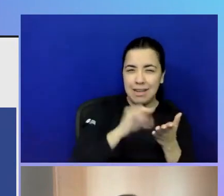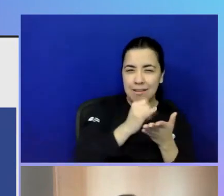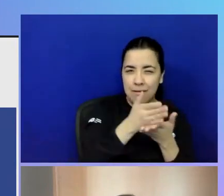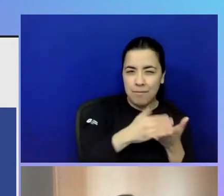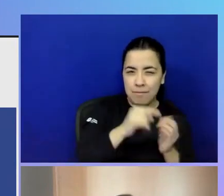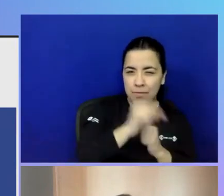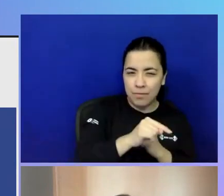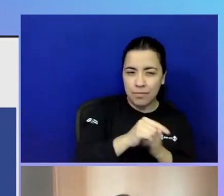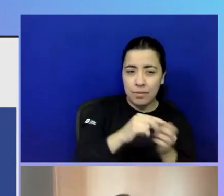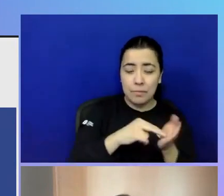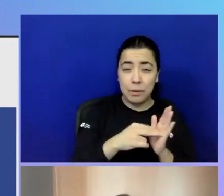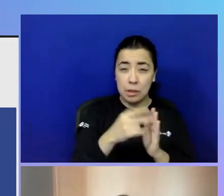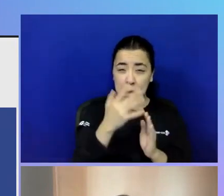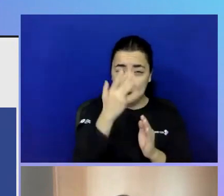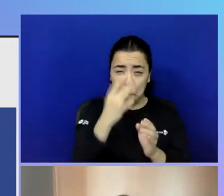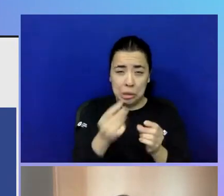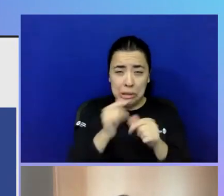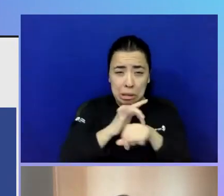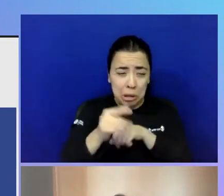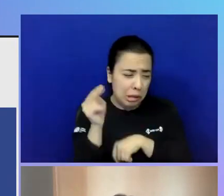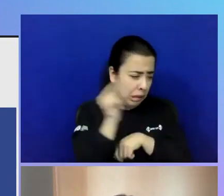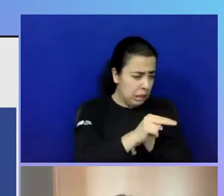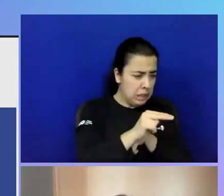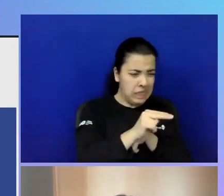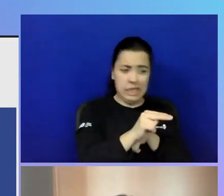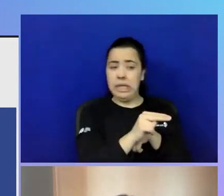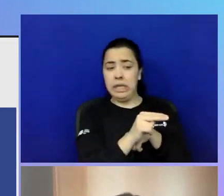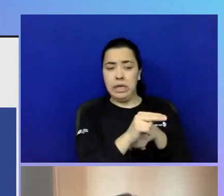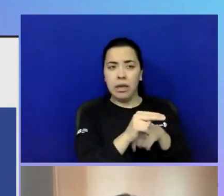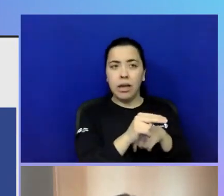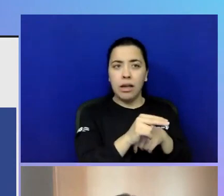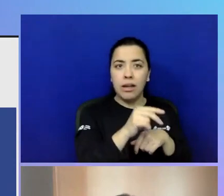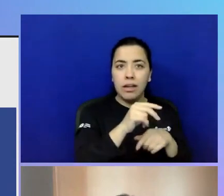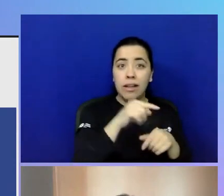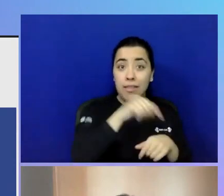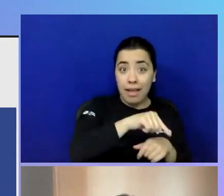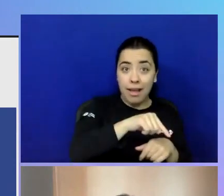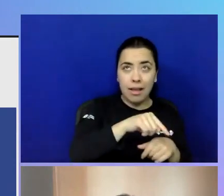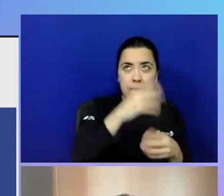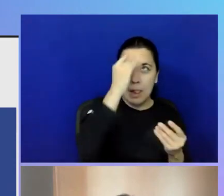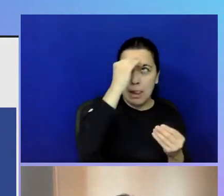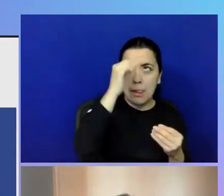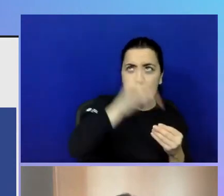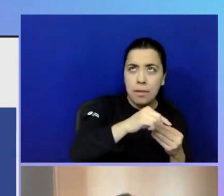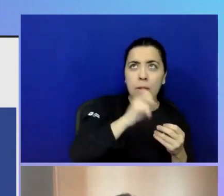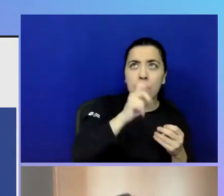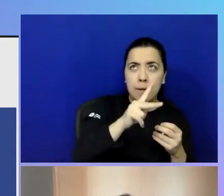tracked that early on leads us to a more transformative approach in our process. And this process is known as